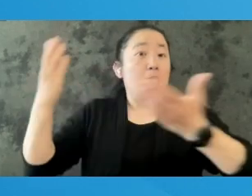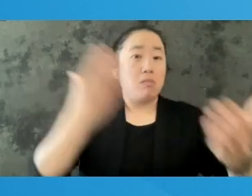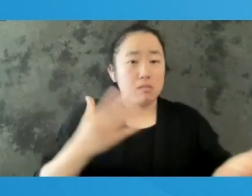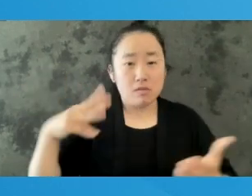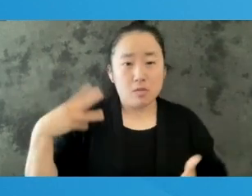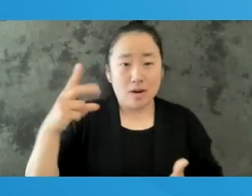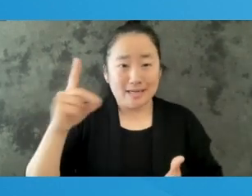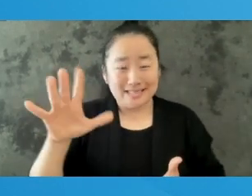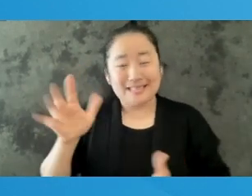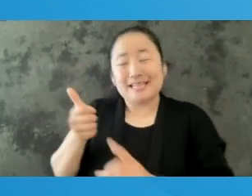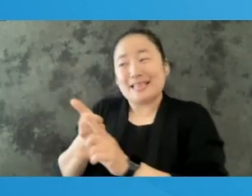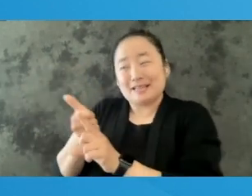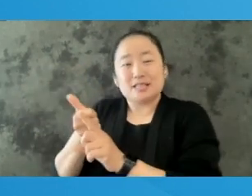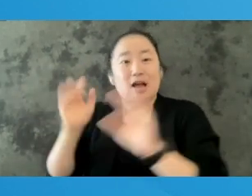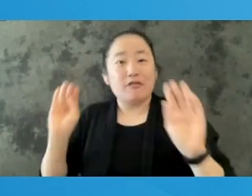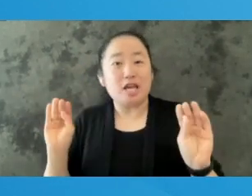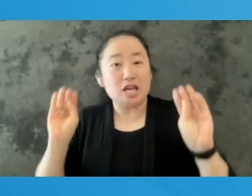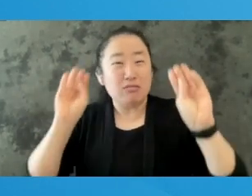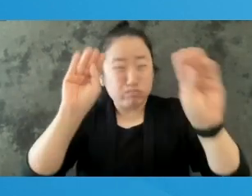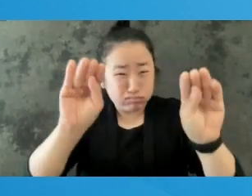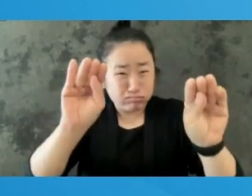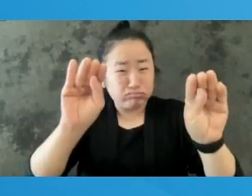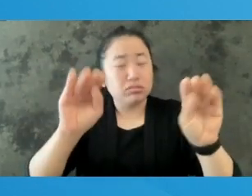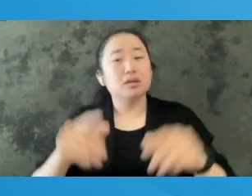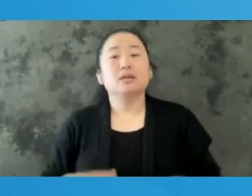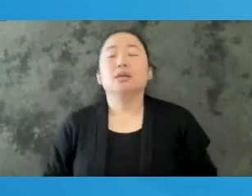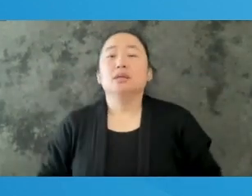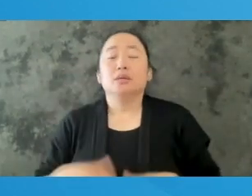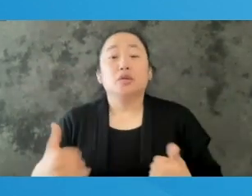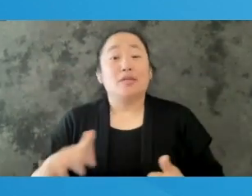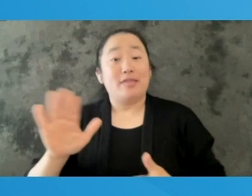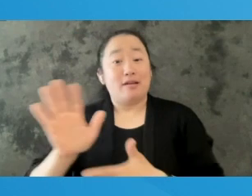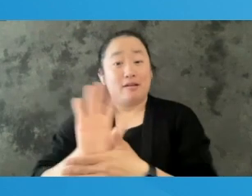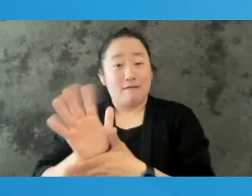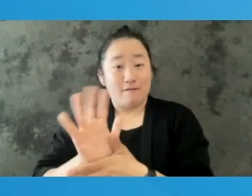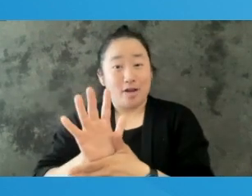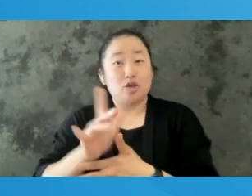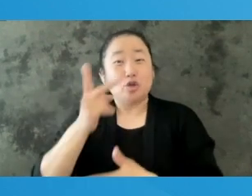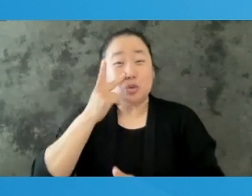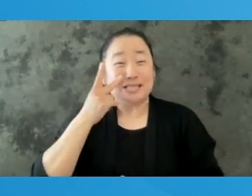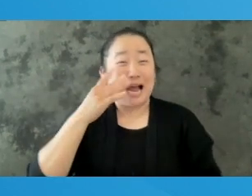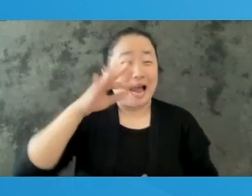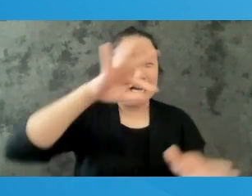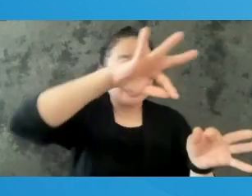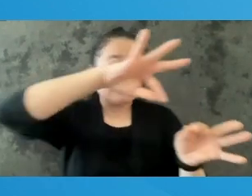And you could see in that video how he's ripping and tearing and pulling apart, making all